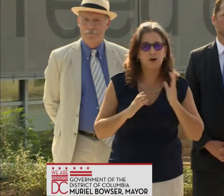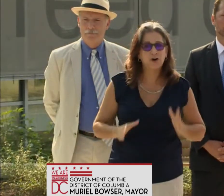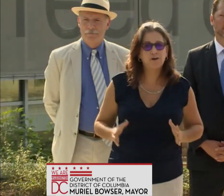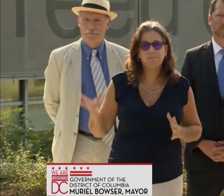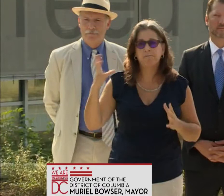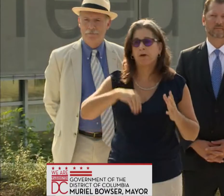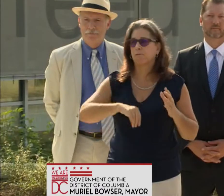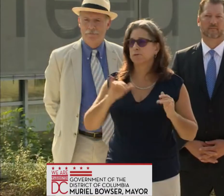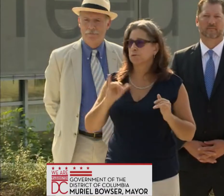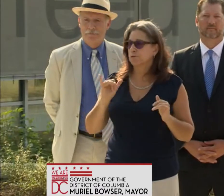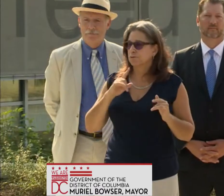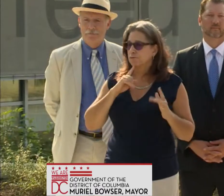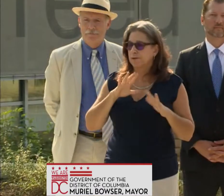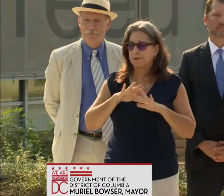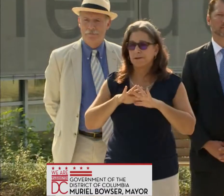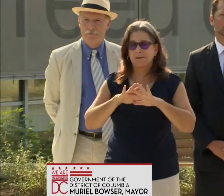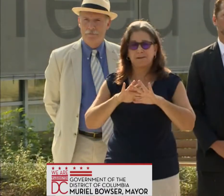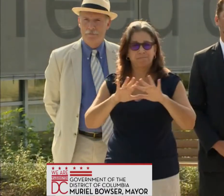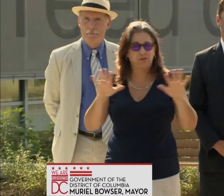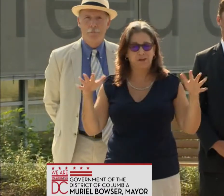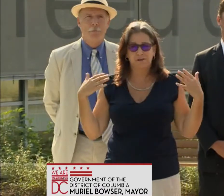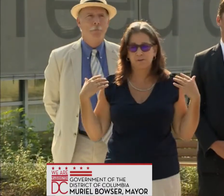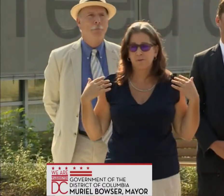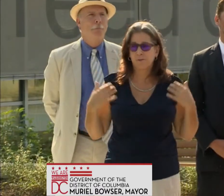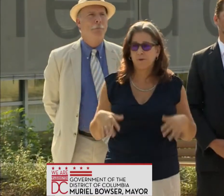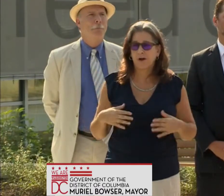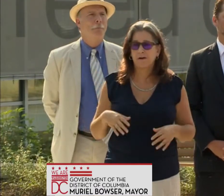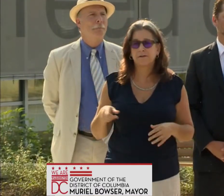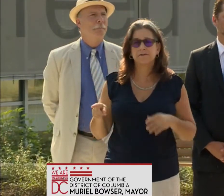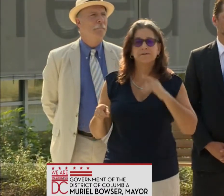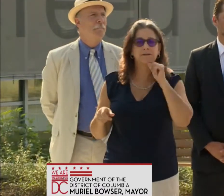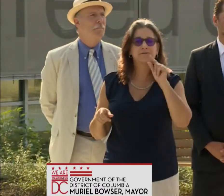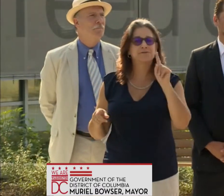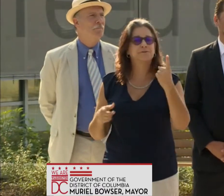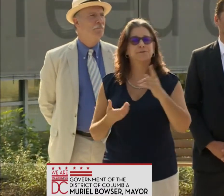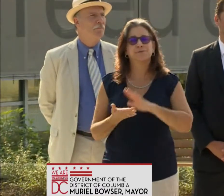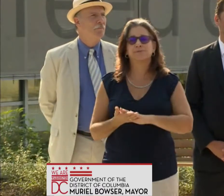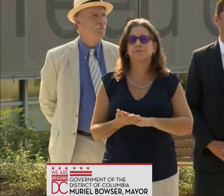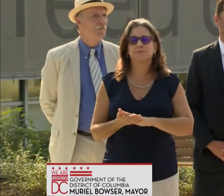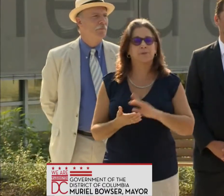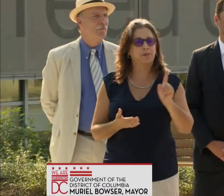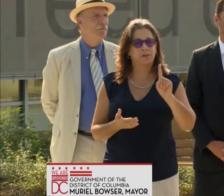this of course is not just to school it's a community center I was personally